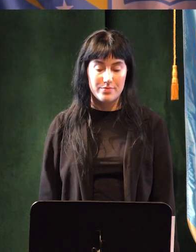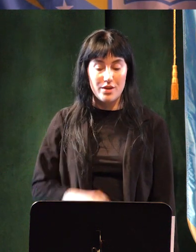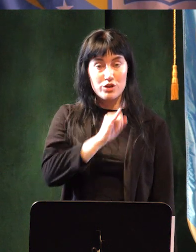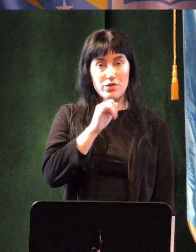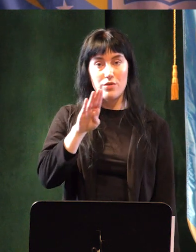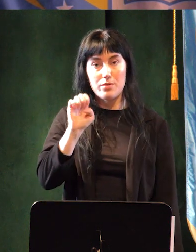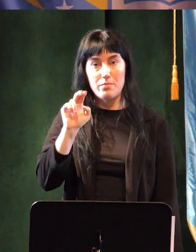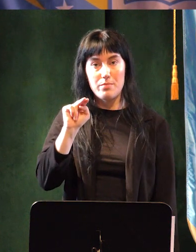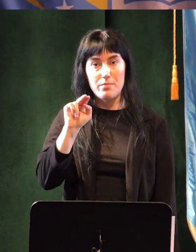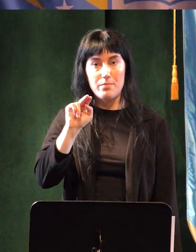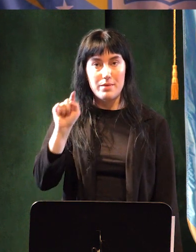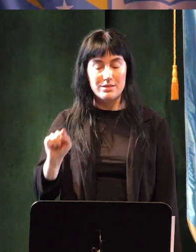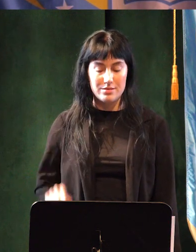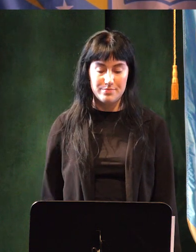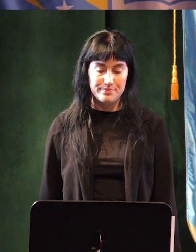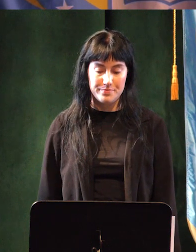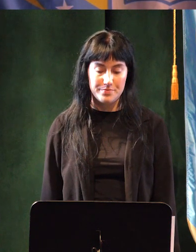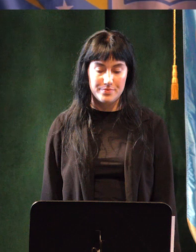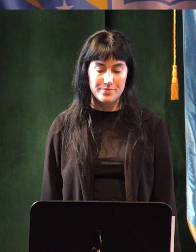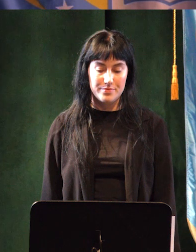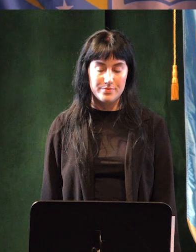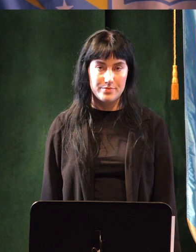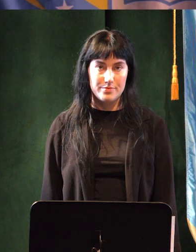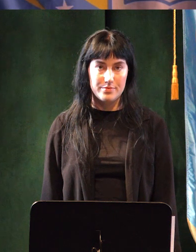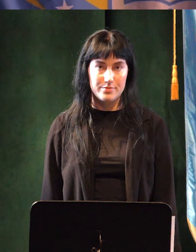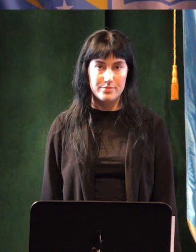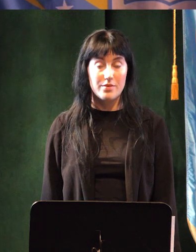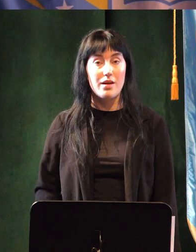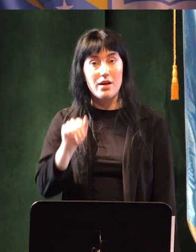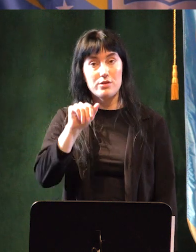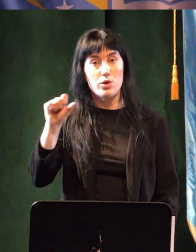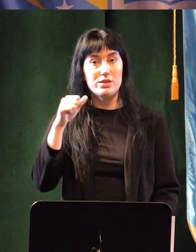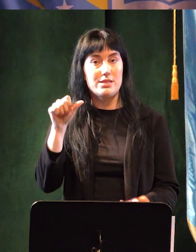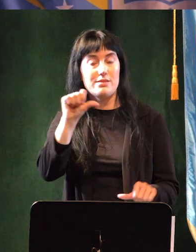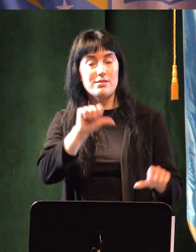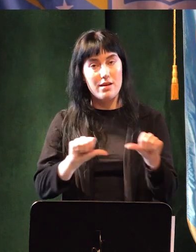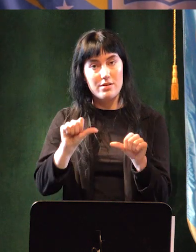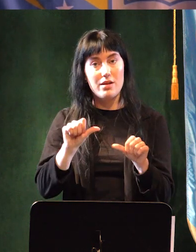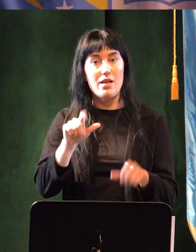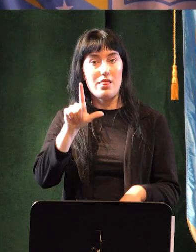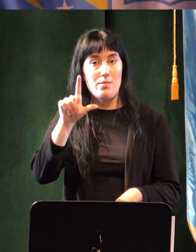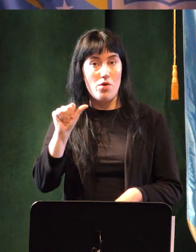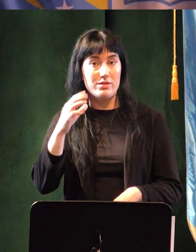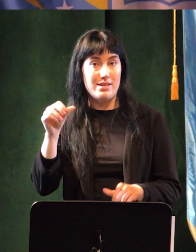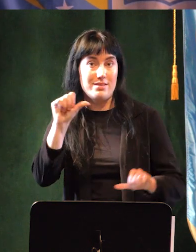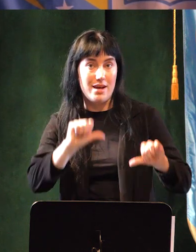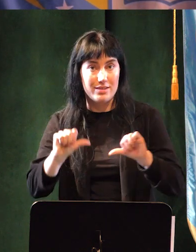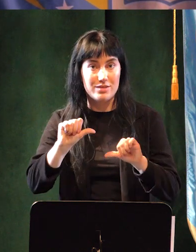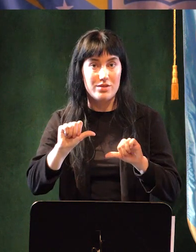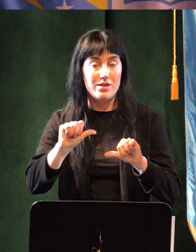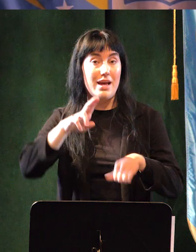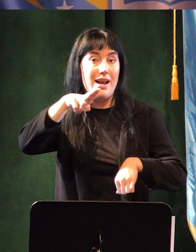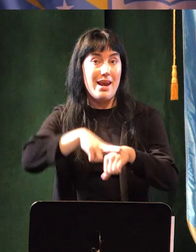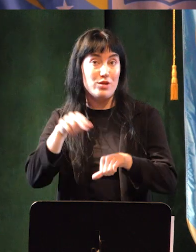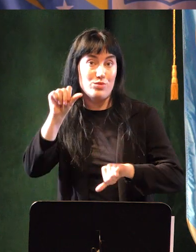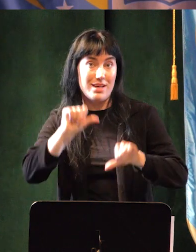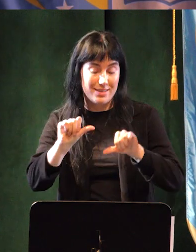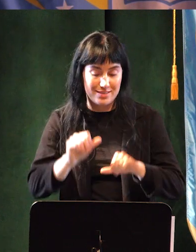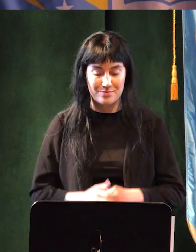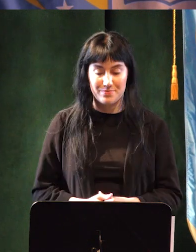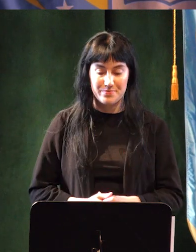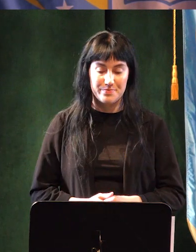Ben's associate in science liberal arts and science Natural Sciences